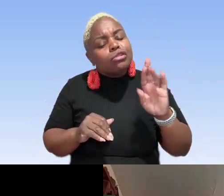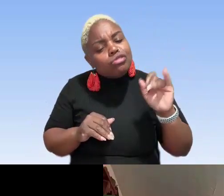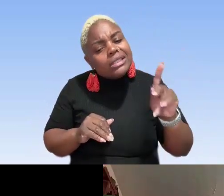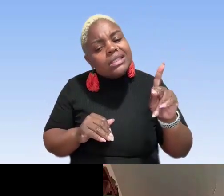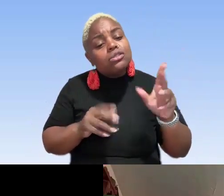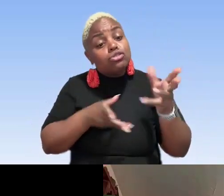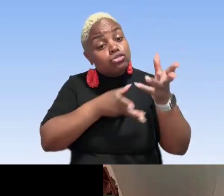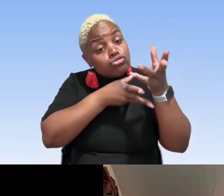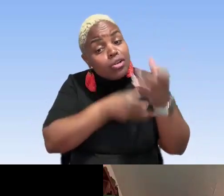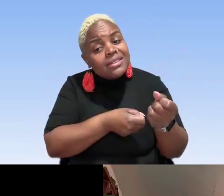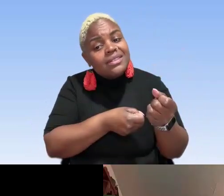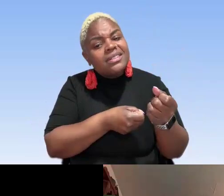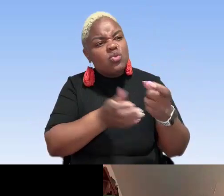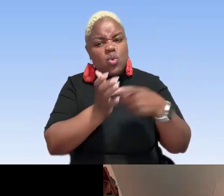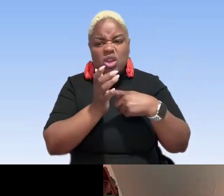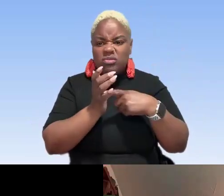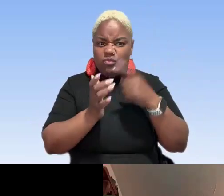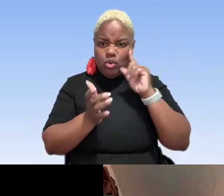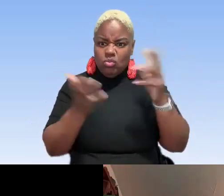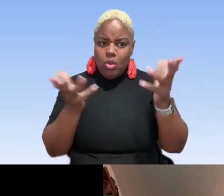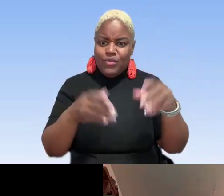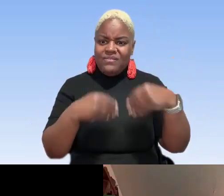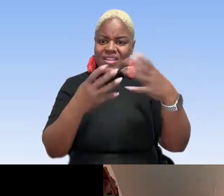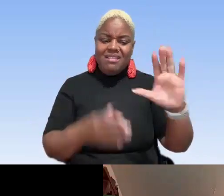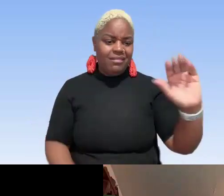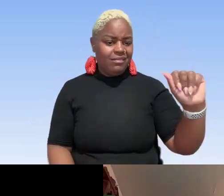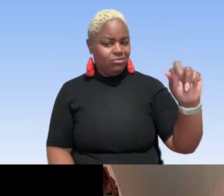to do real care work that keeps our people safe and in their homes.